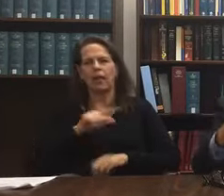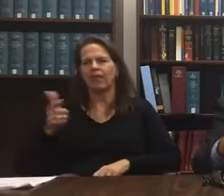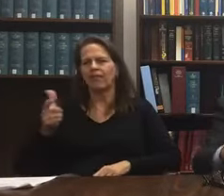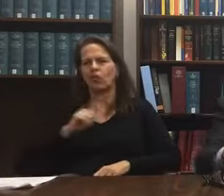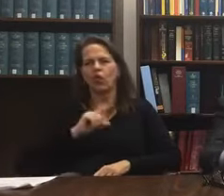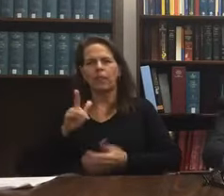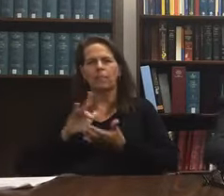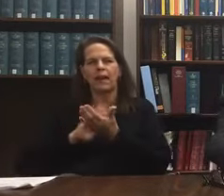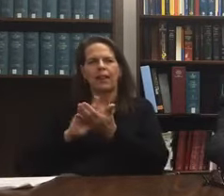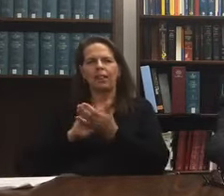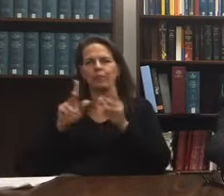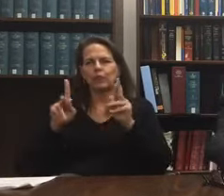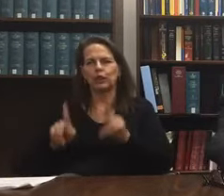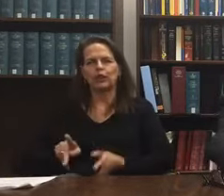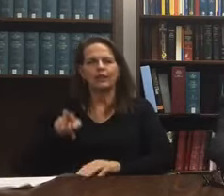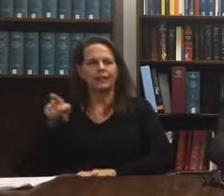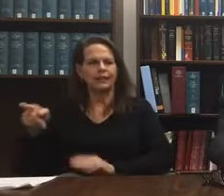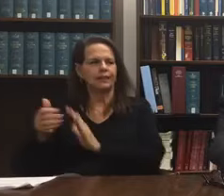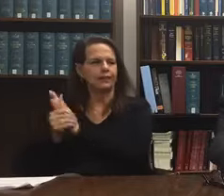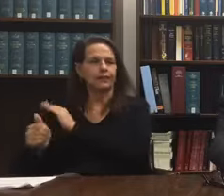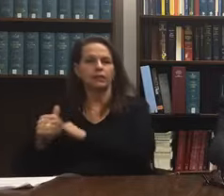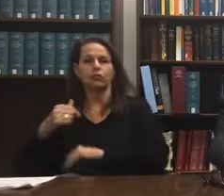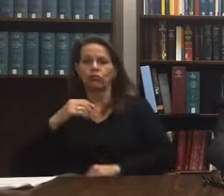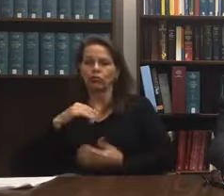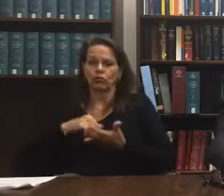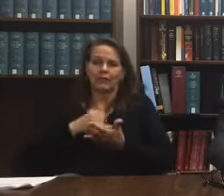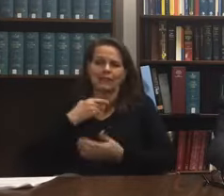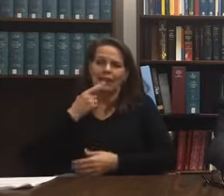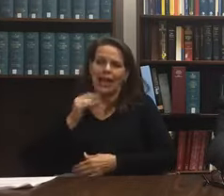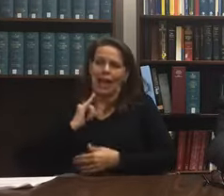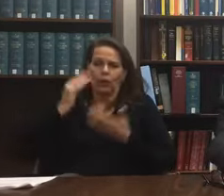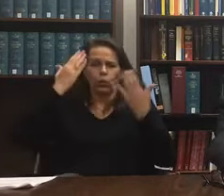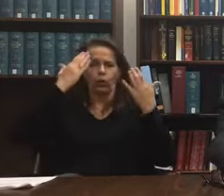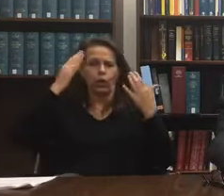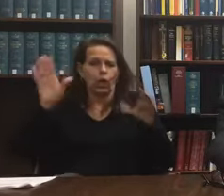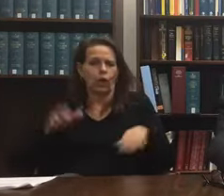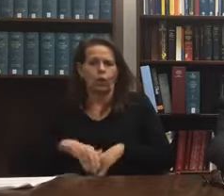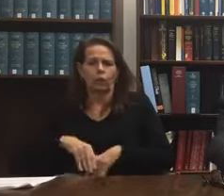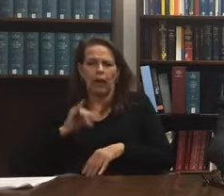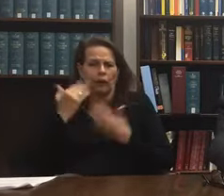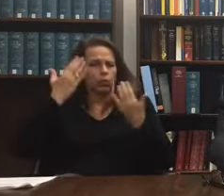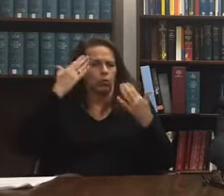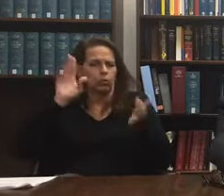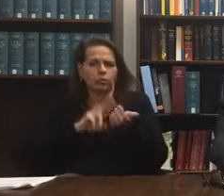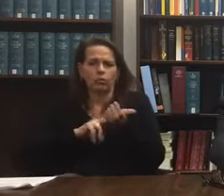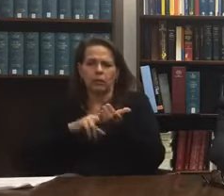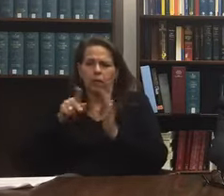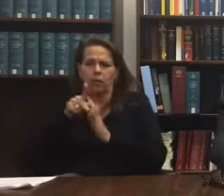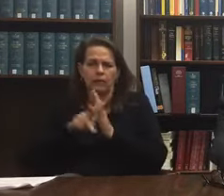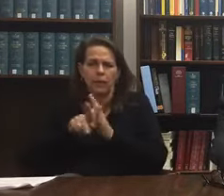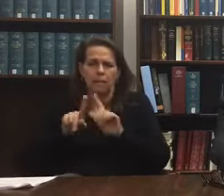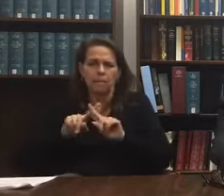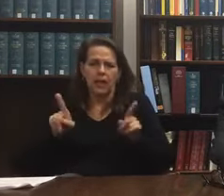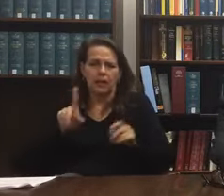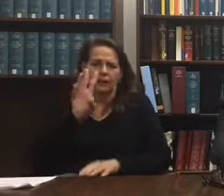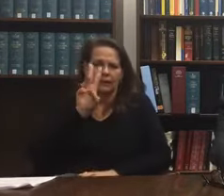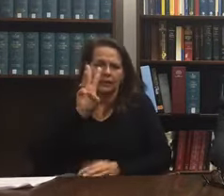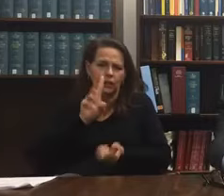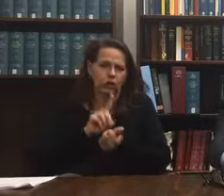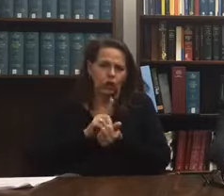back to you know I don't know I don't know nursing policy what I do know is these six doctors think my child needs these nursing services it's been